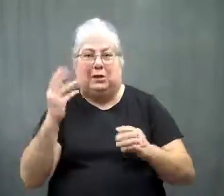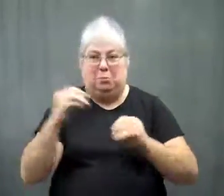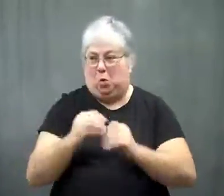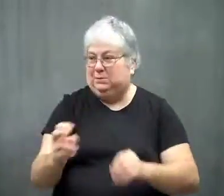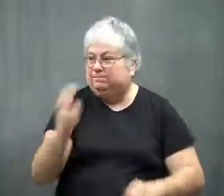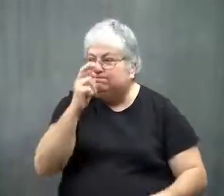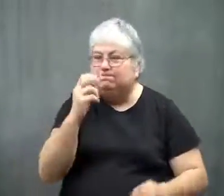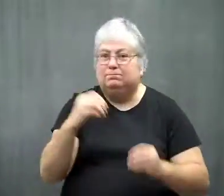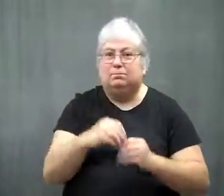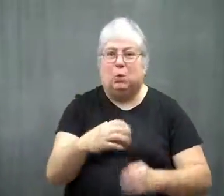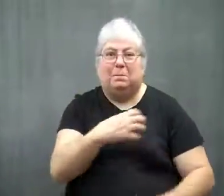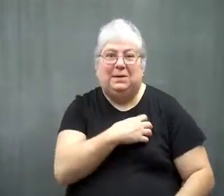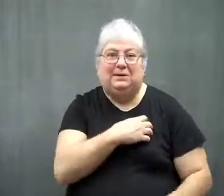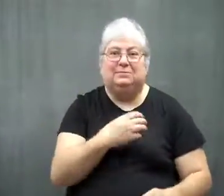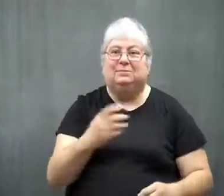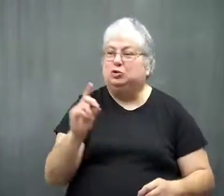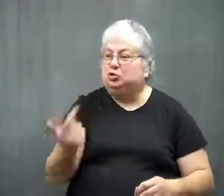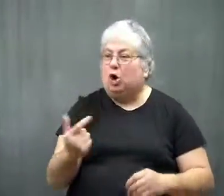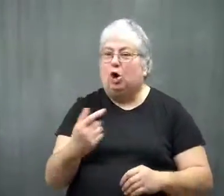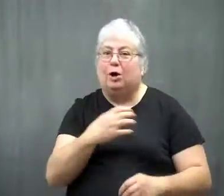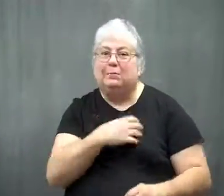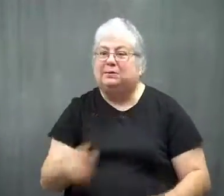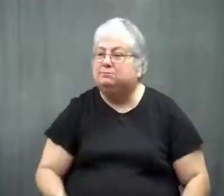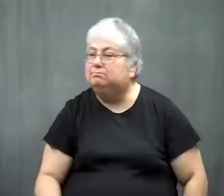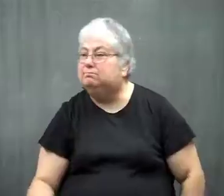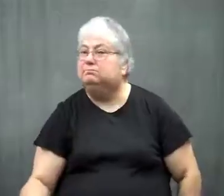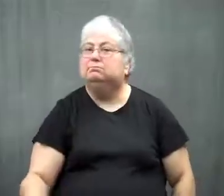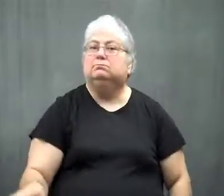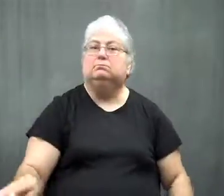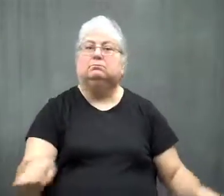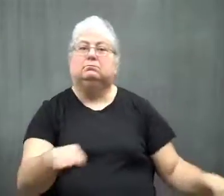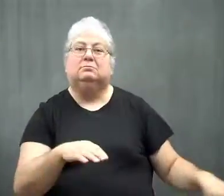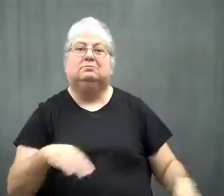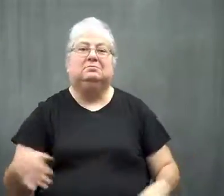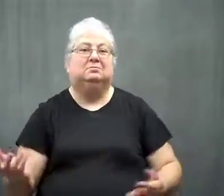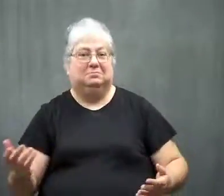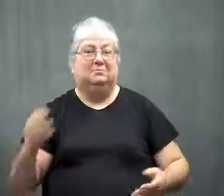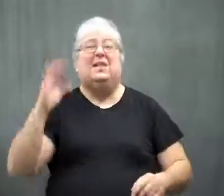There is more of a police presence along with K-9 dogs.